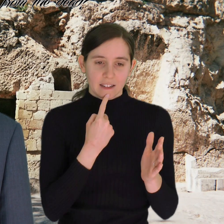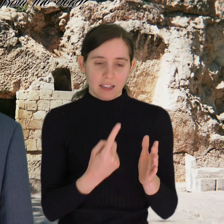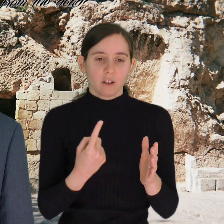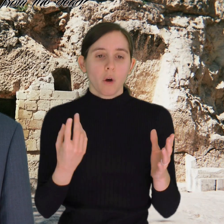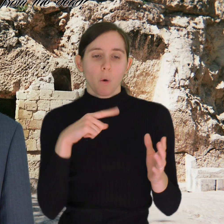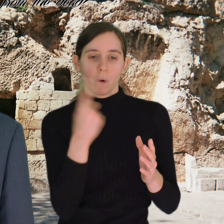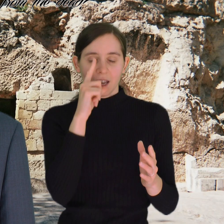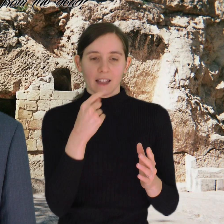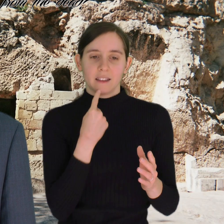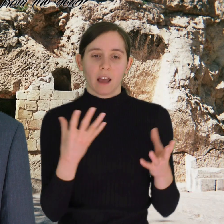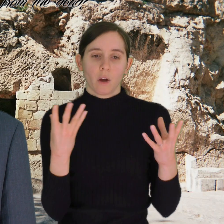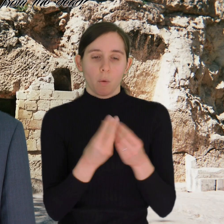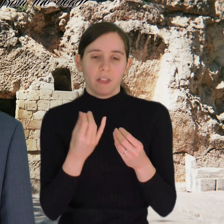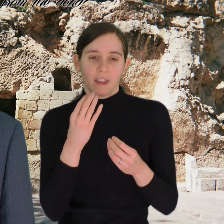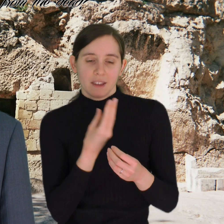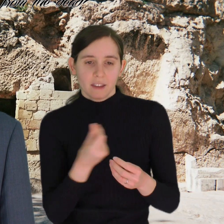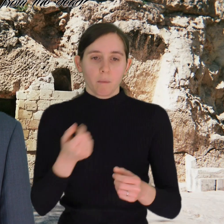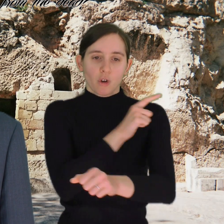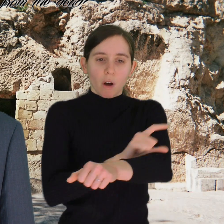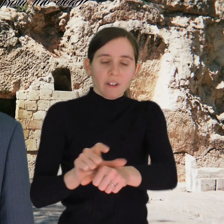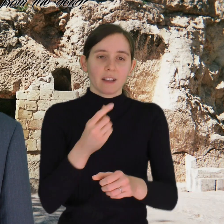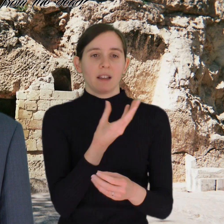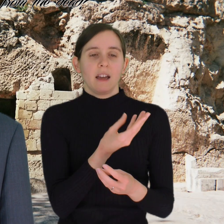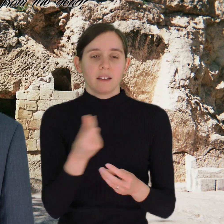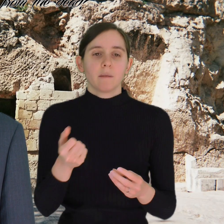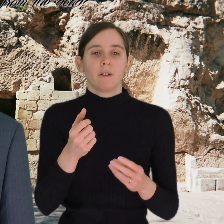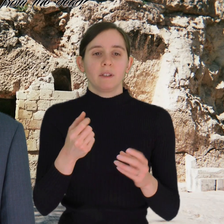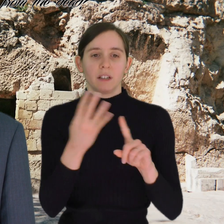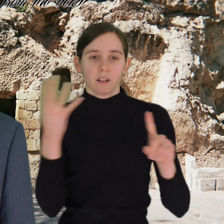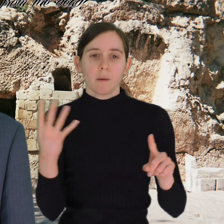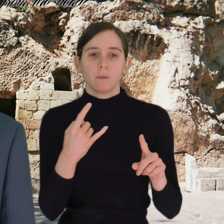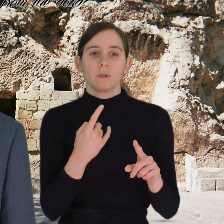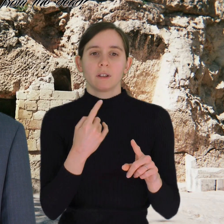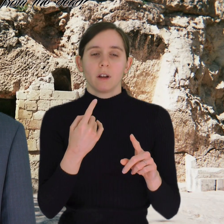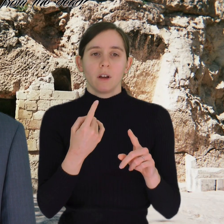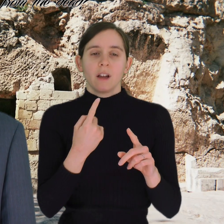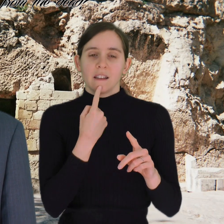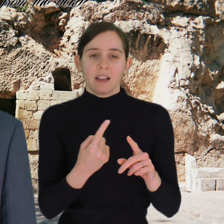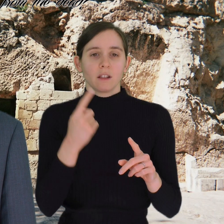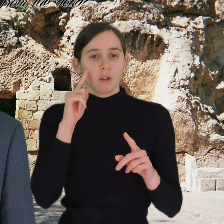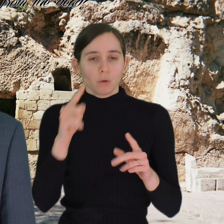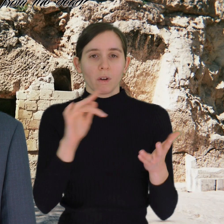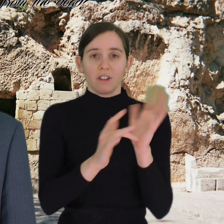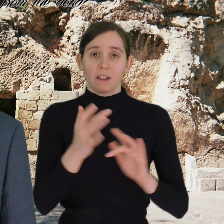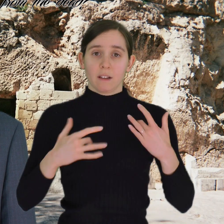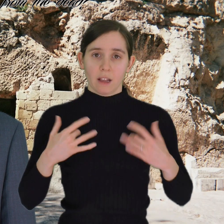that some of His disciples claimed to have seen Jesus alive." New Testament scholar Paula Fredriksen,